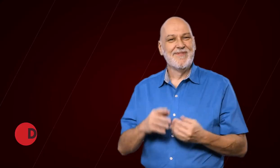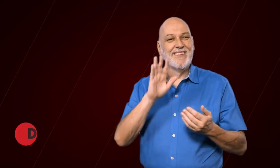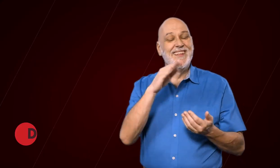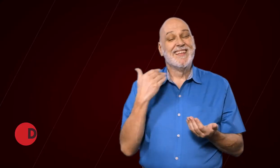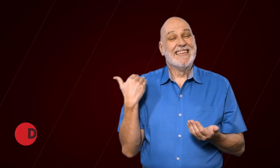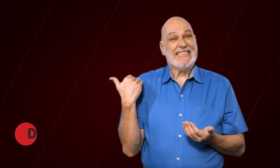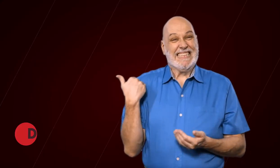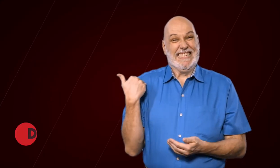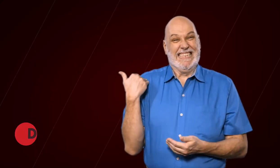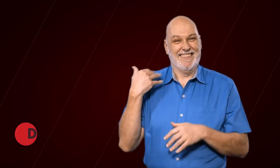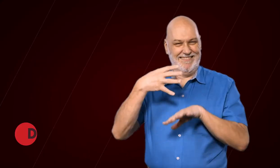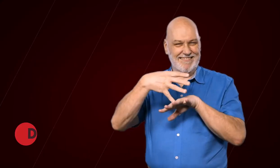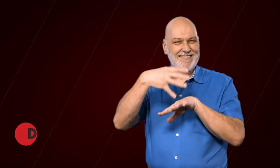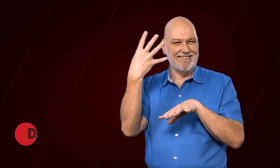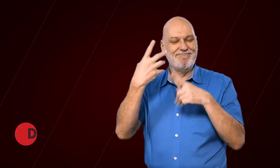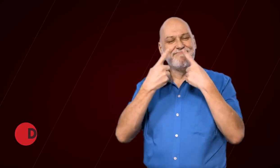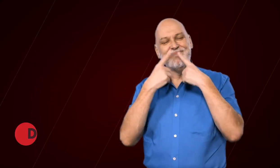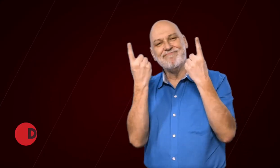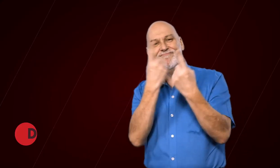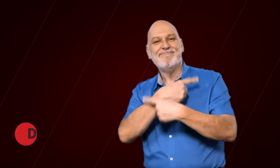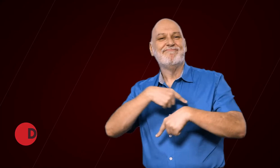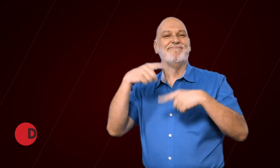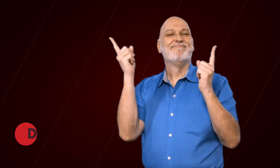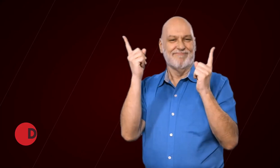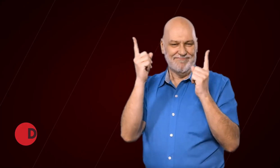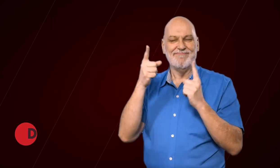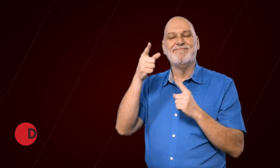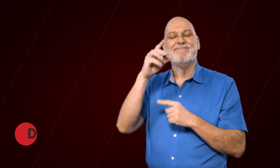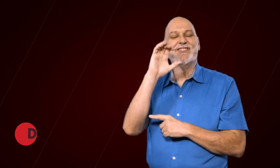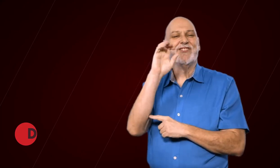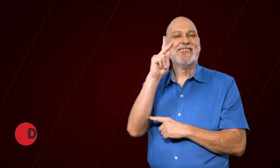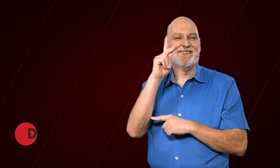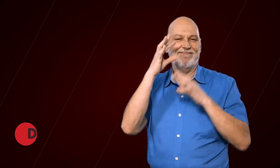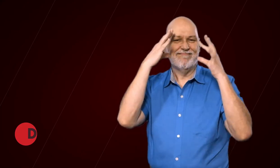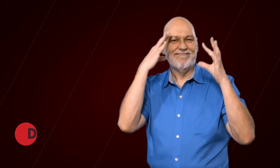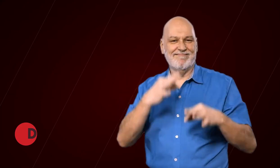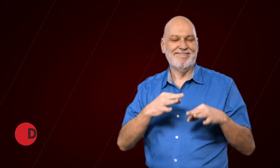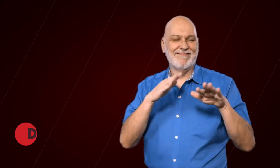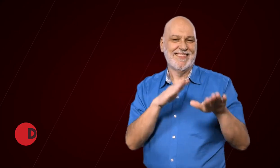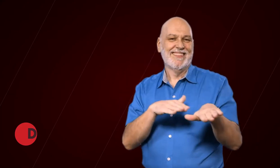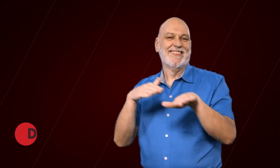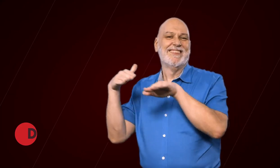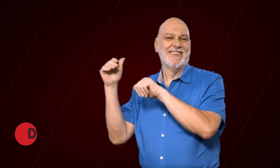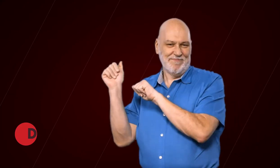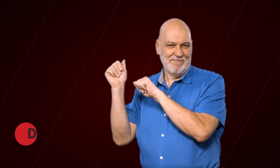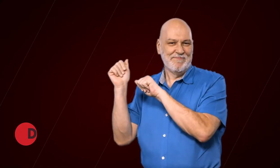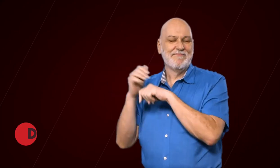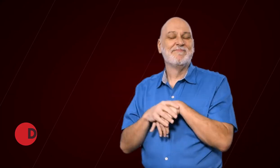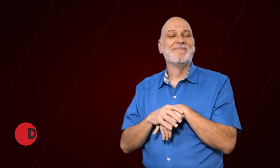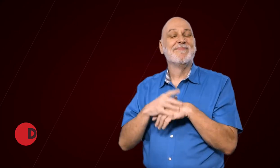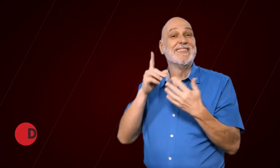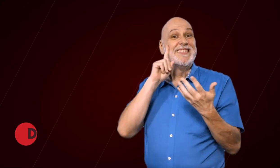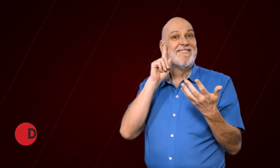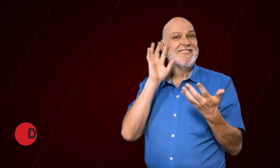[Anselmo]: DLI recently announced that CK will be leaving them.